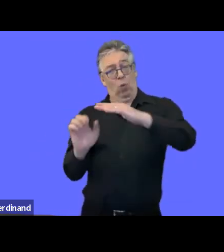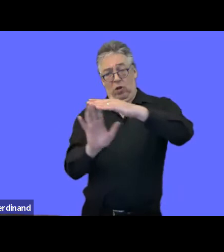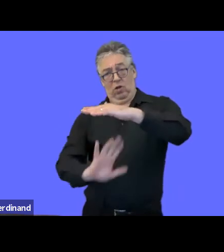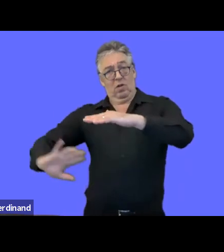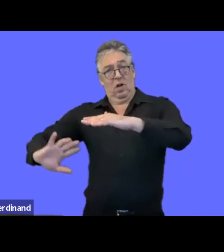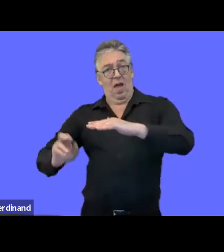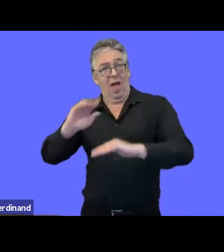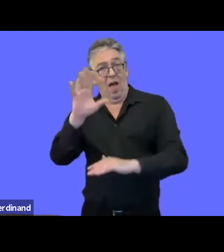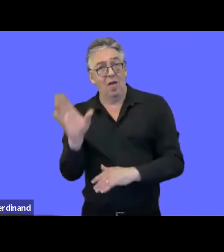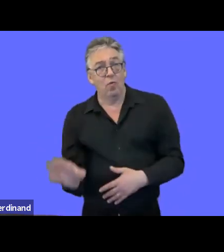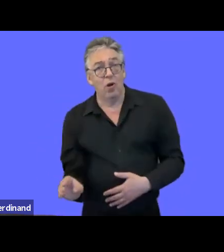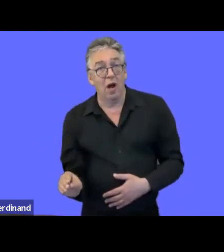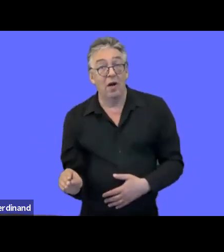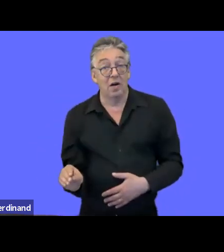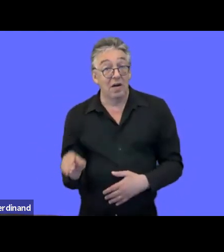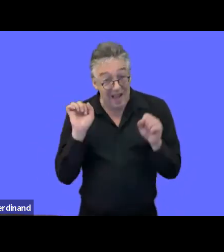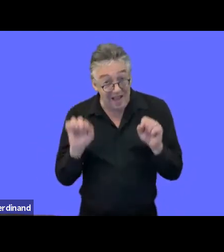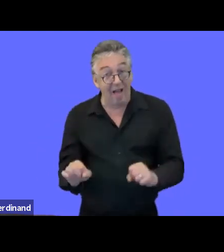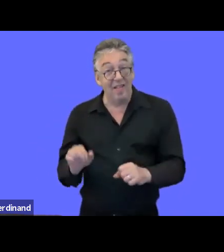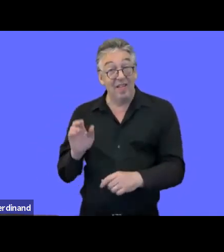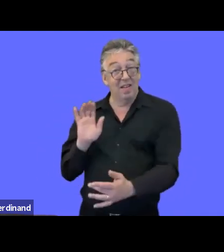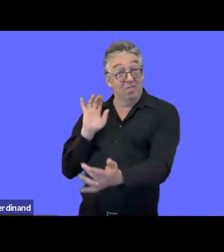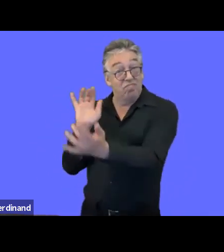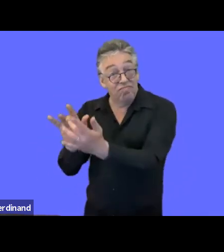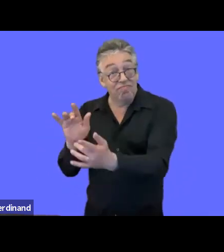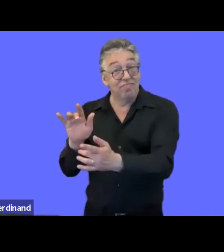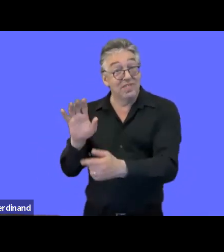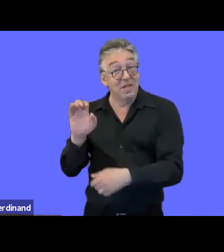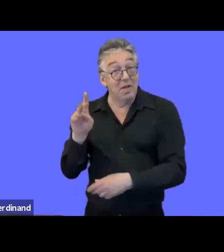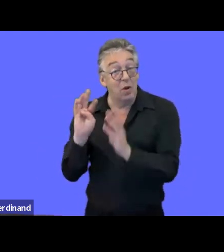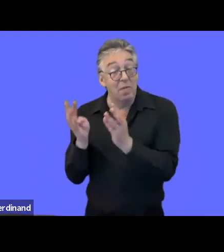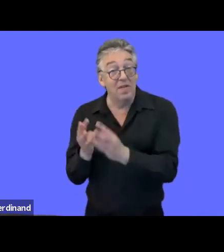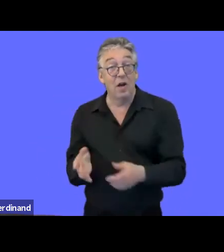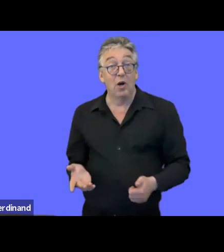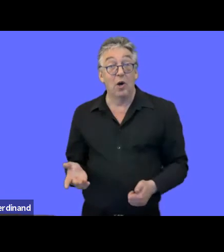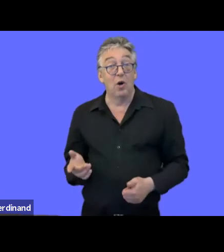I am guessing in terms of sending complaints or doing an inquiry,